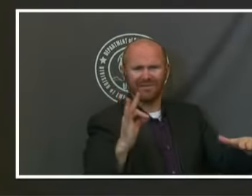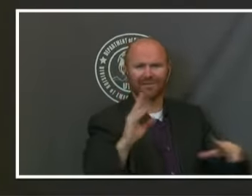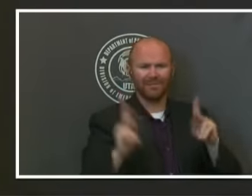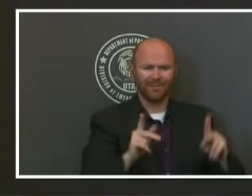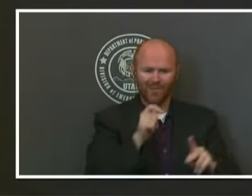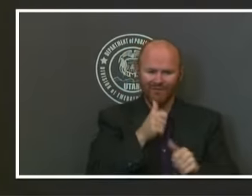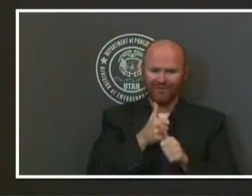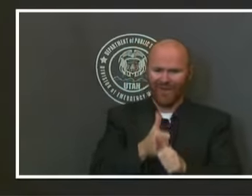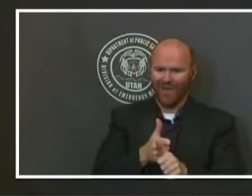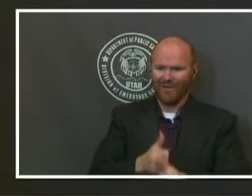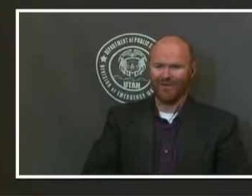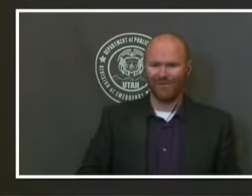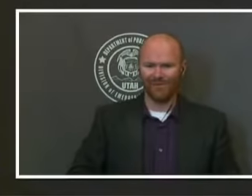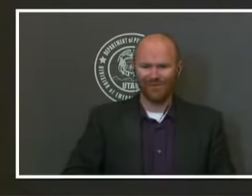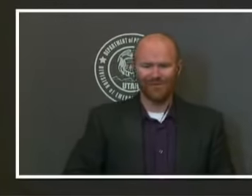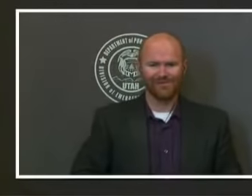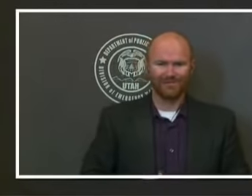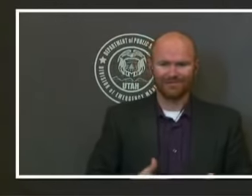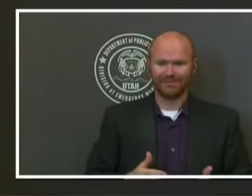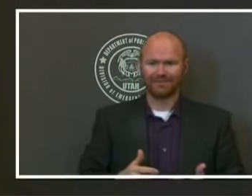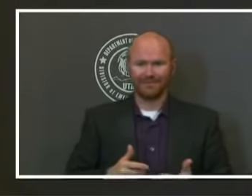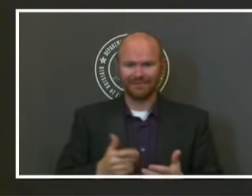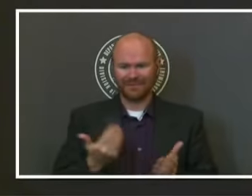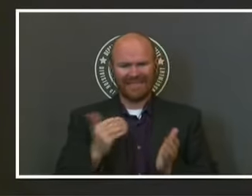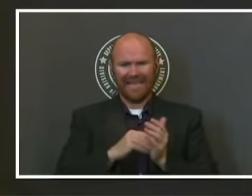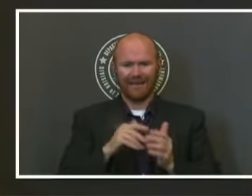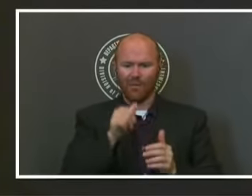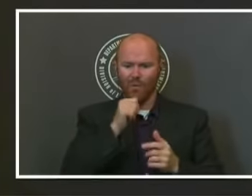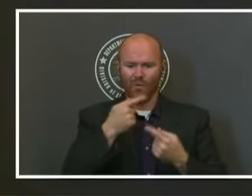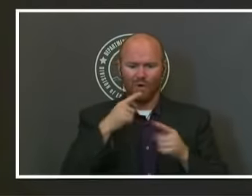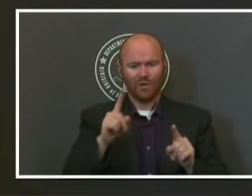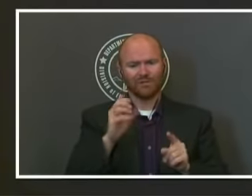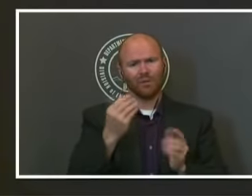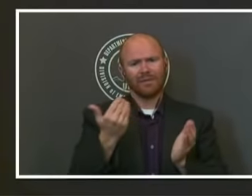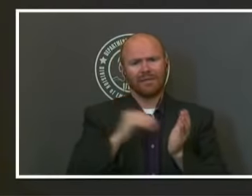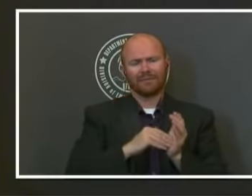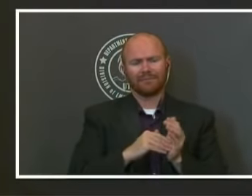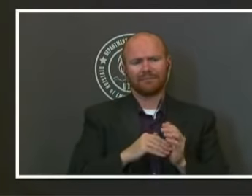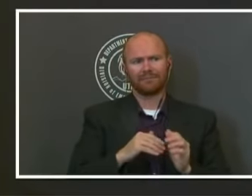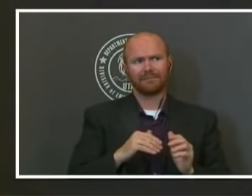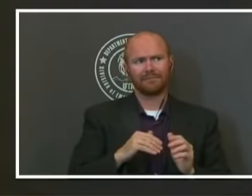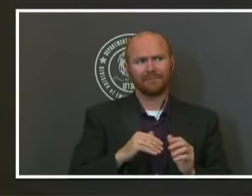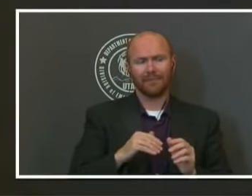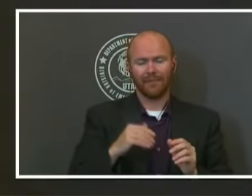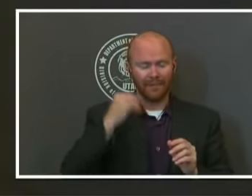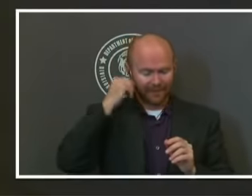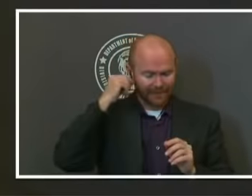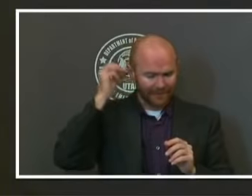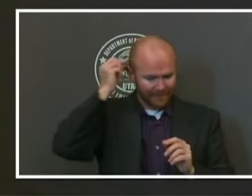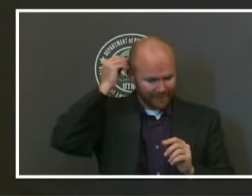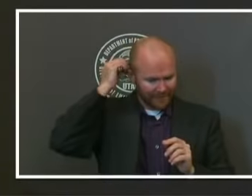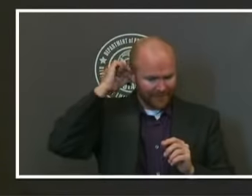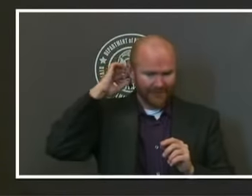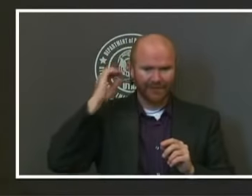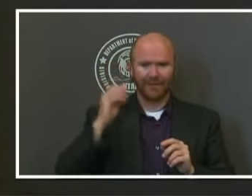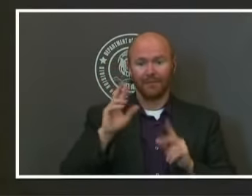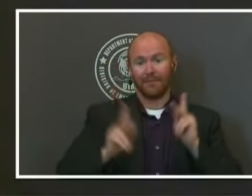in the wrong direction so again a short of locking people